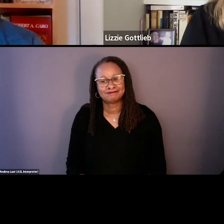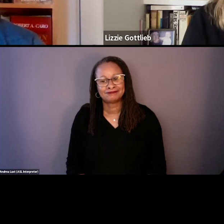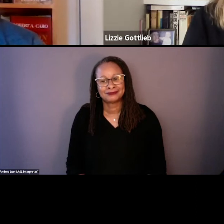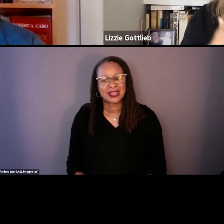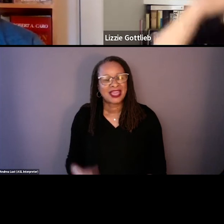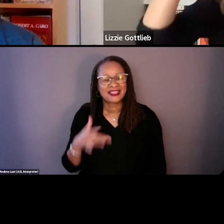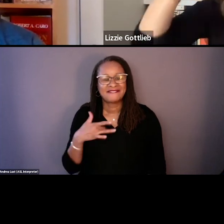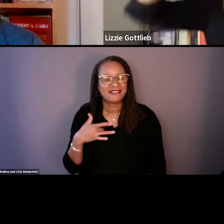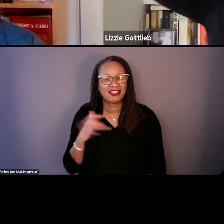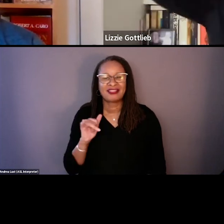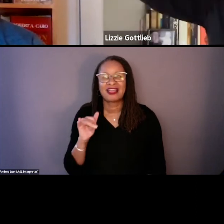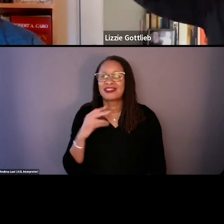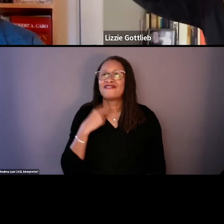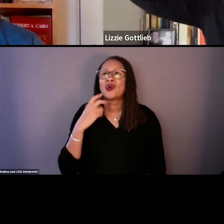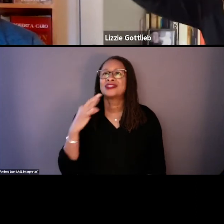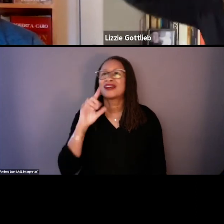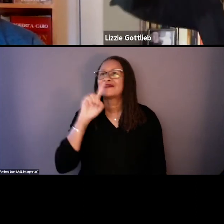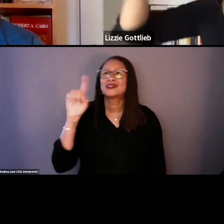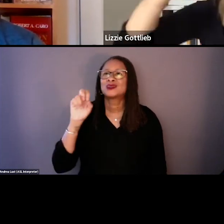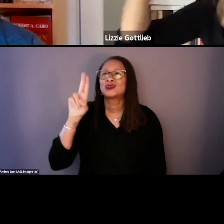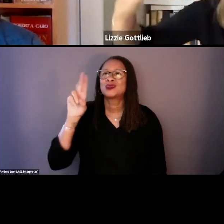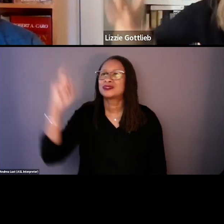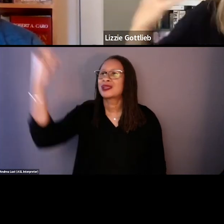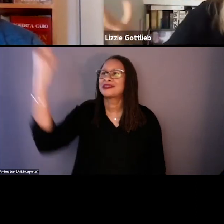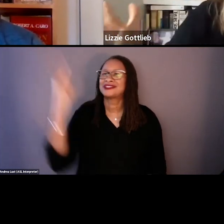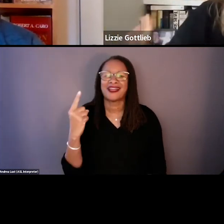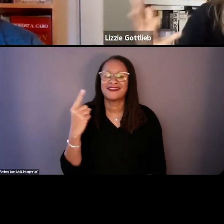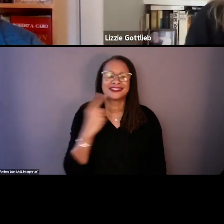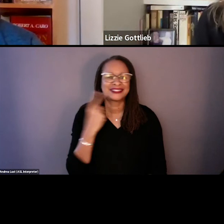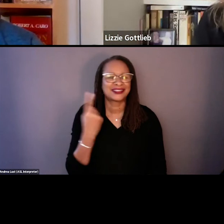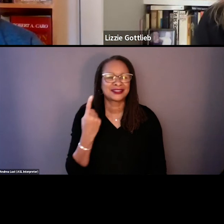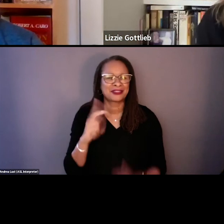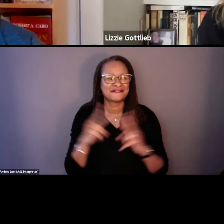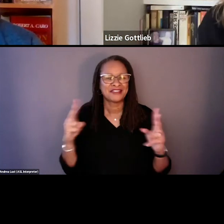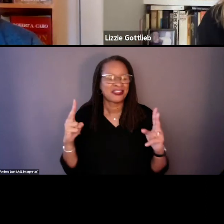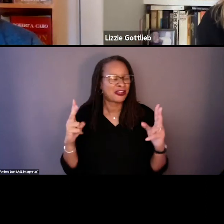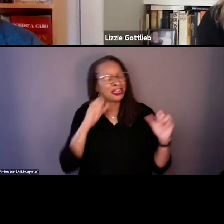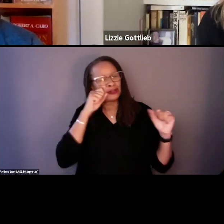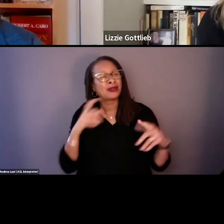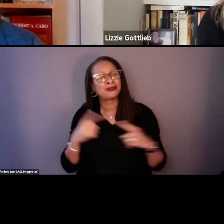And that felt like, you know, the voice of Zeus coming down and saying something very incredible to me,